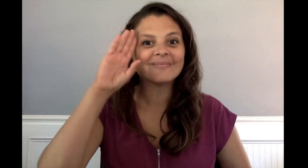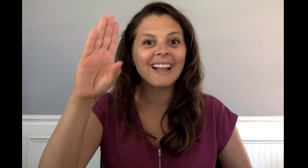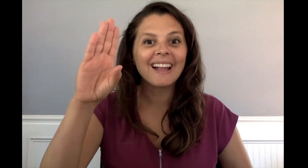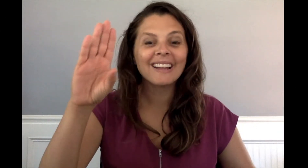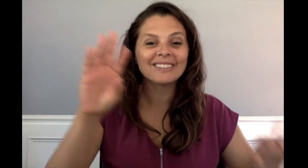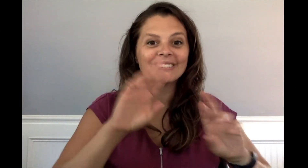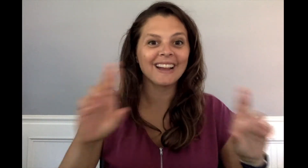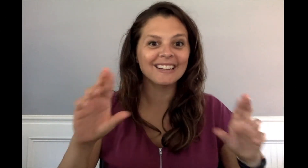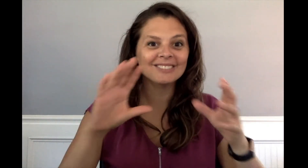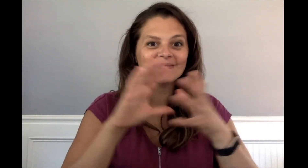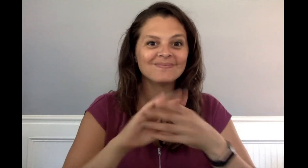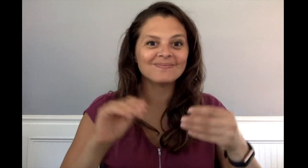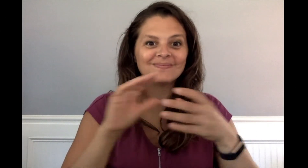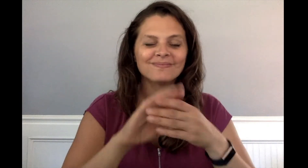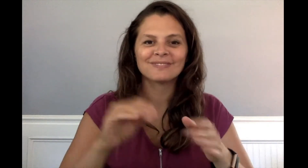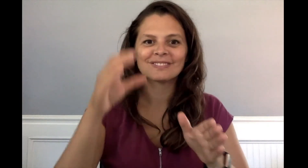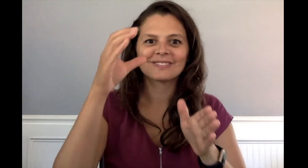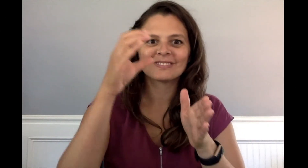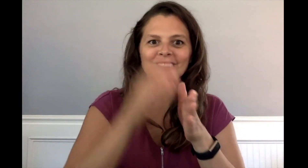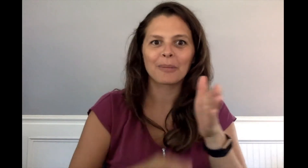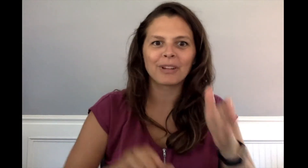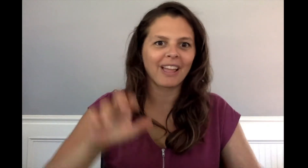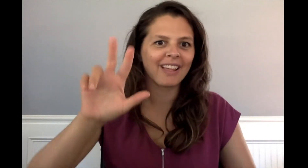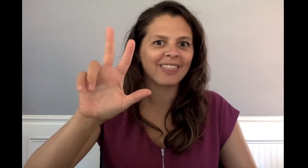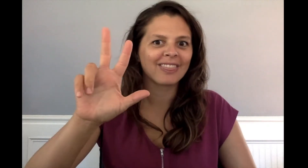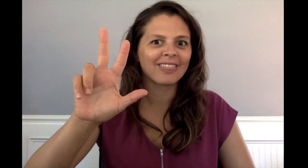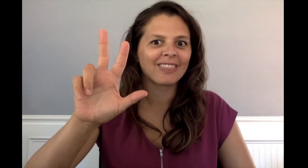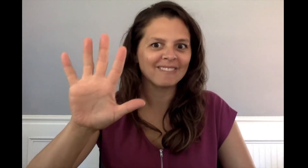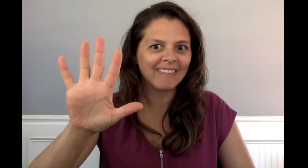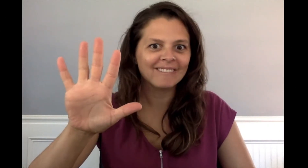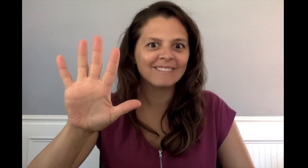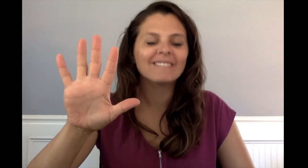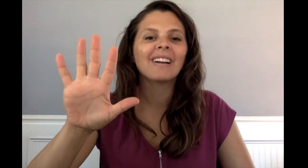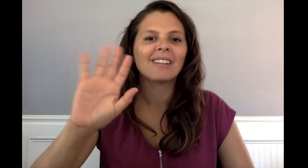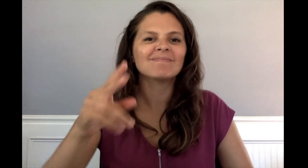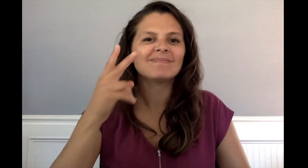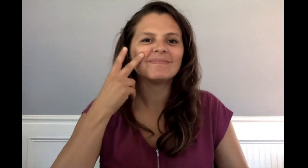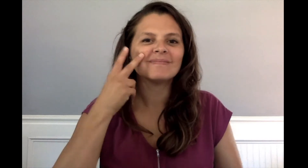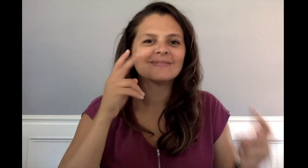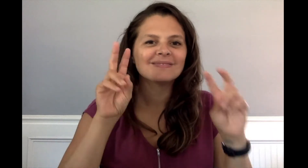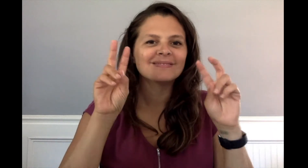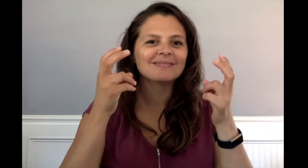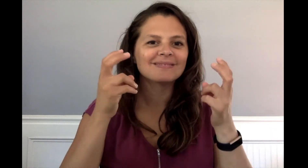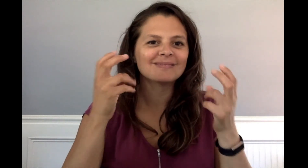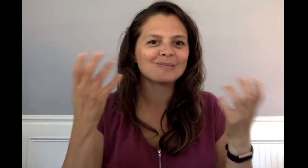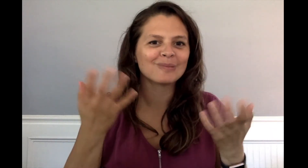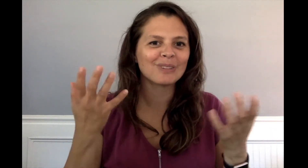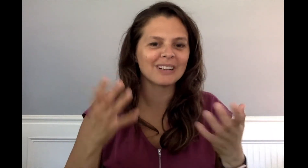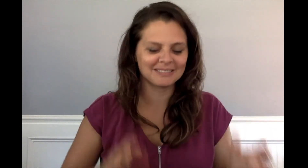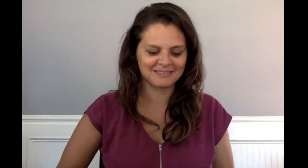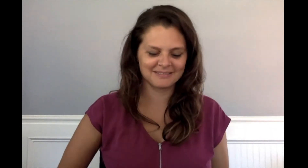Hello! Ready for Chapter 35? Let's see what's the chapter title.